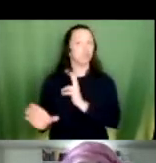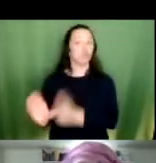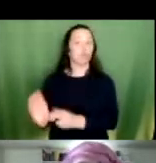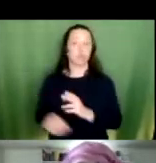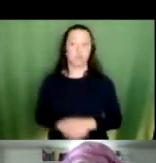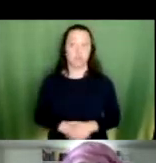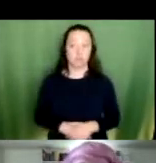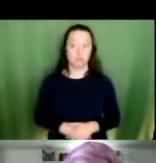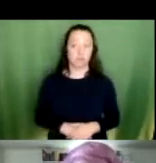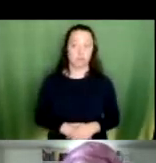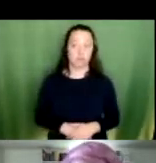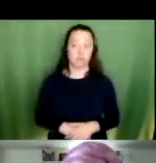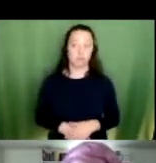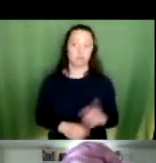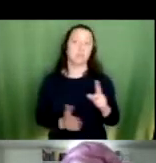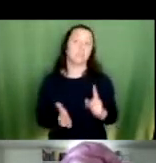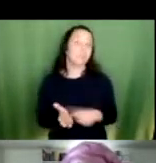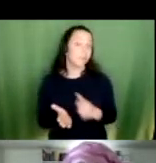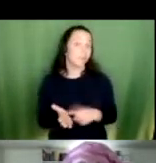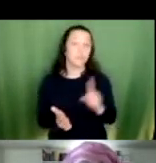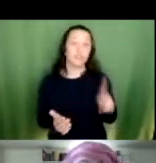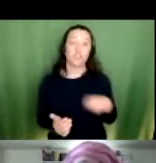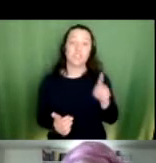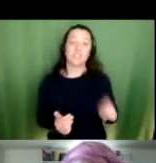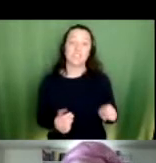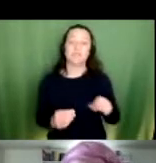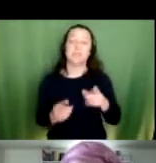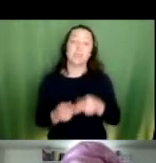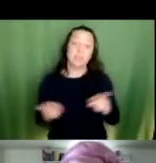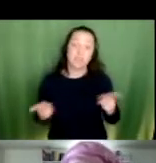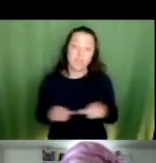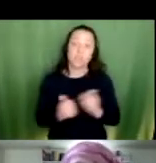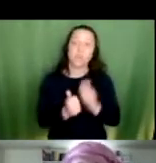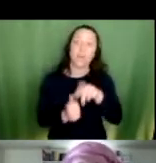the space with other people and wanted to feel connected with their group even if they weren't